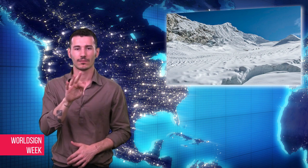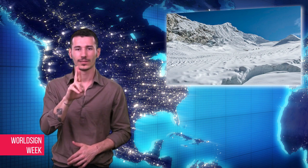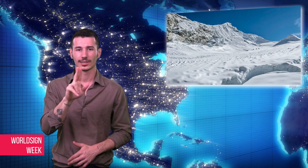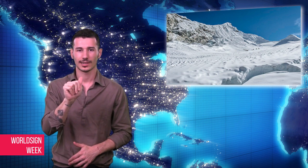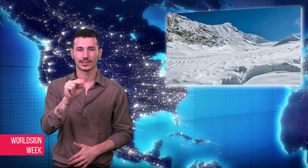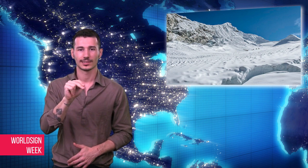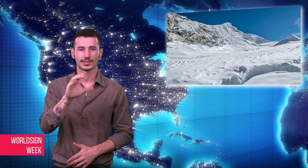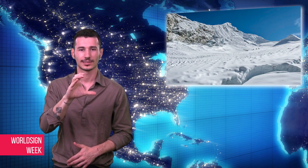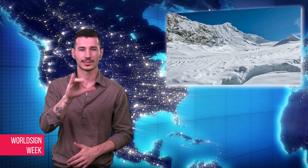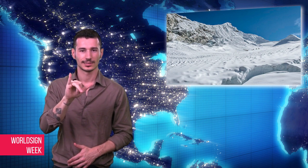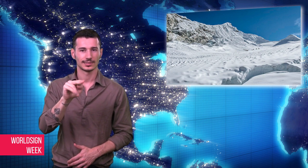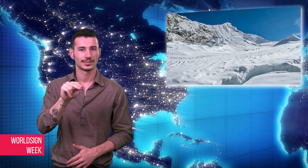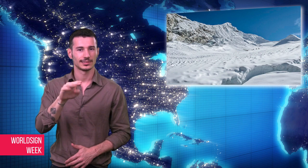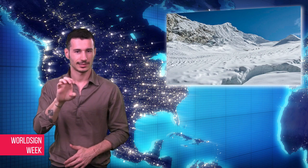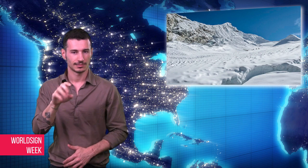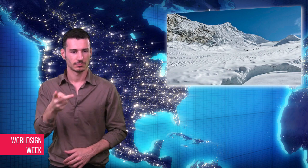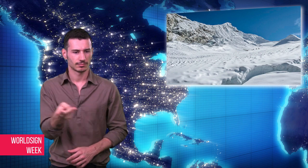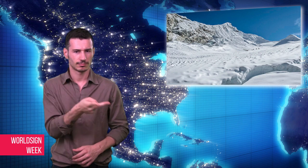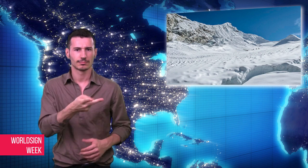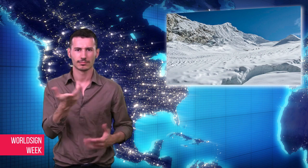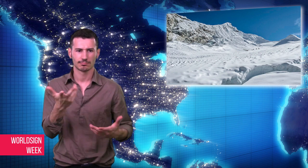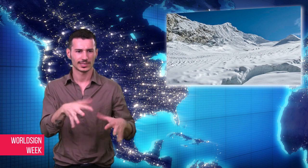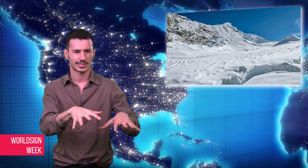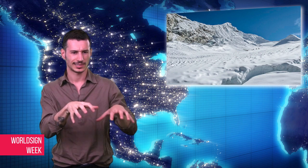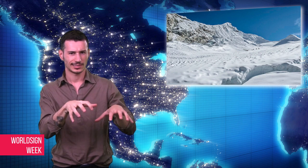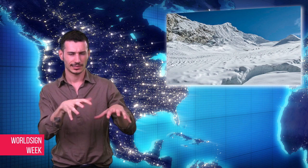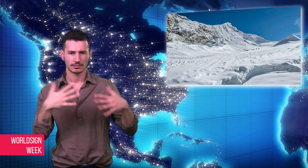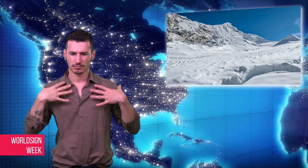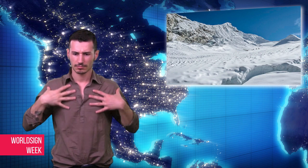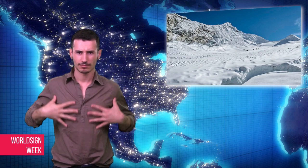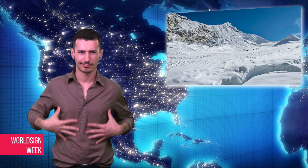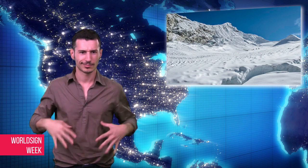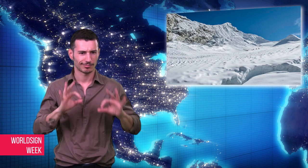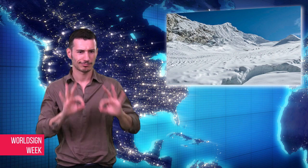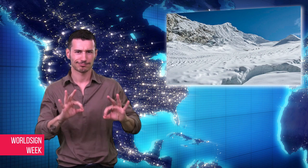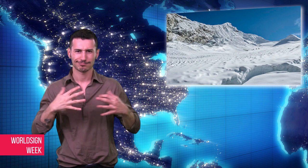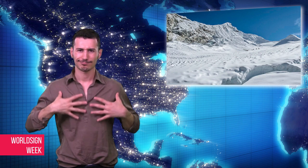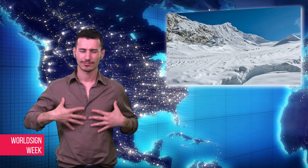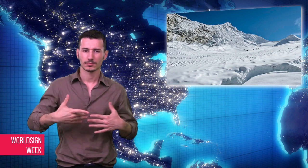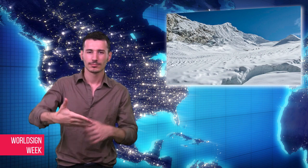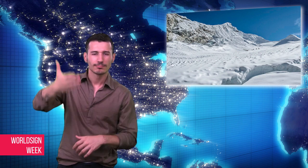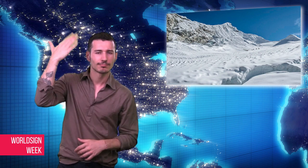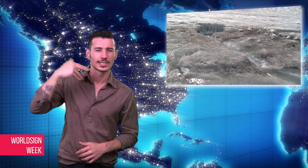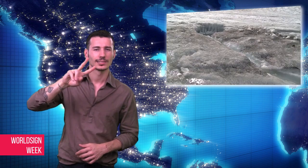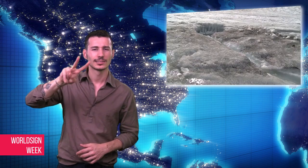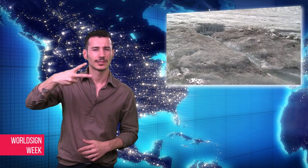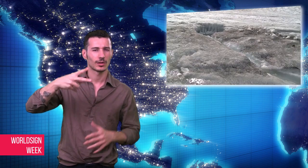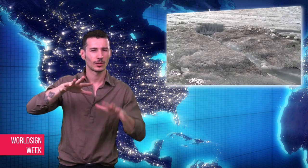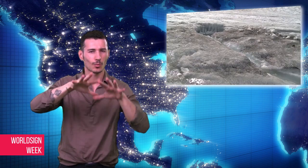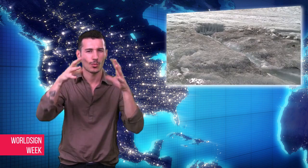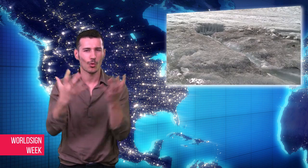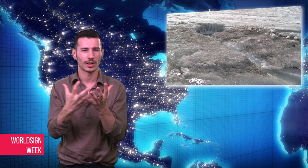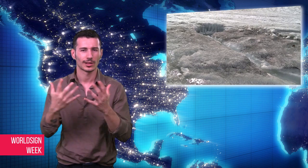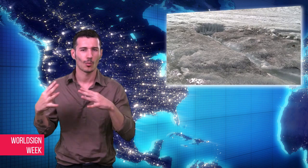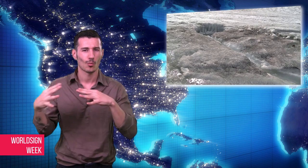was discovered perfectly preserved - dressed in World War II clothing,